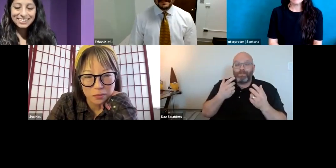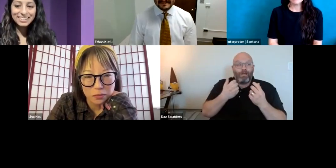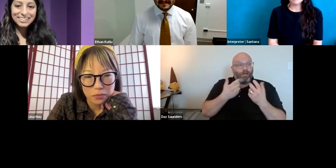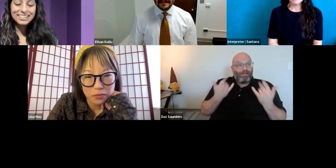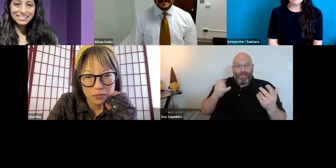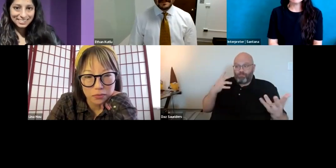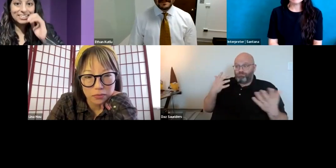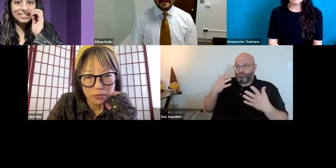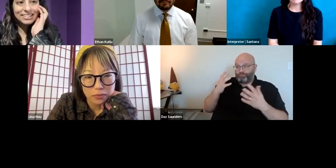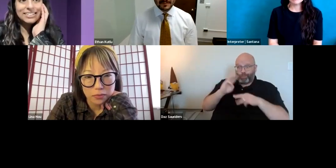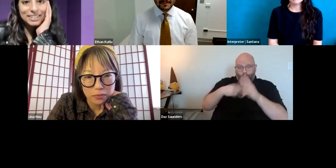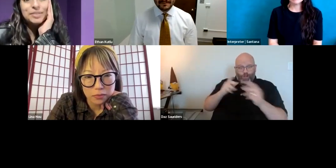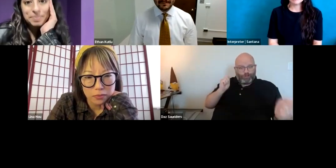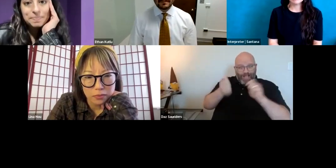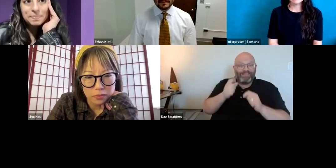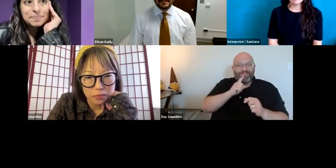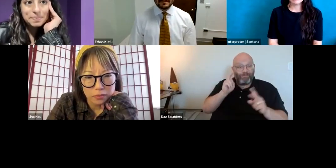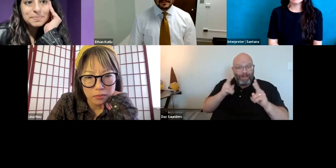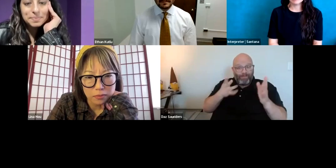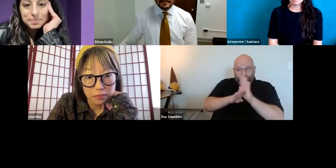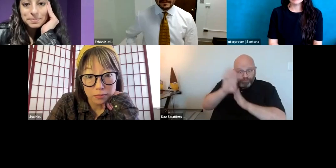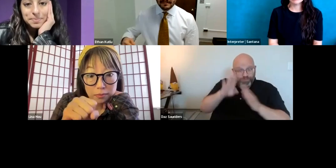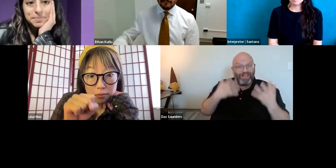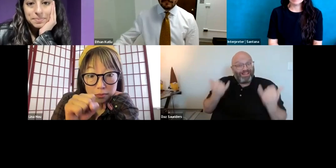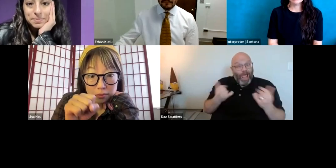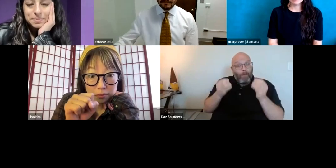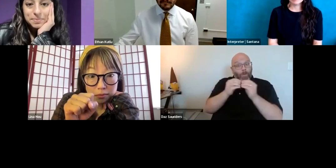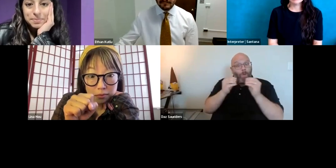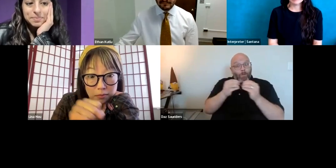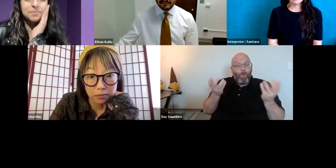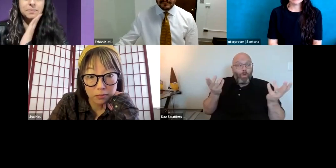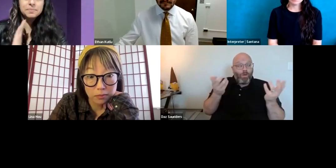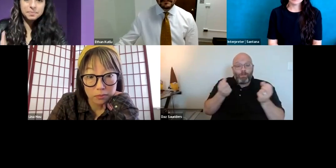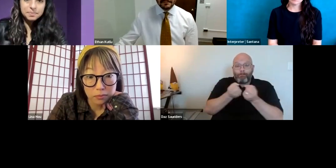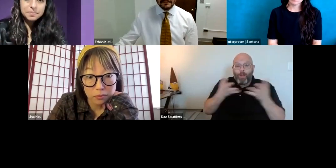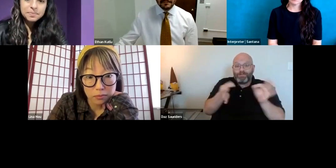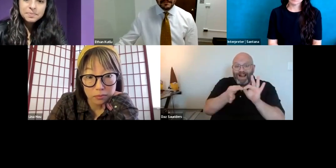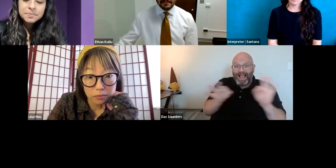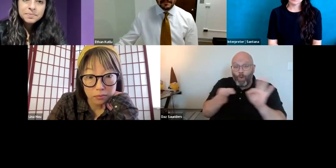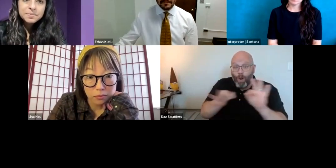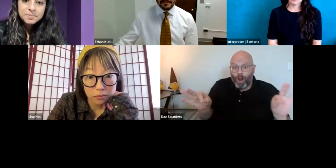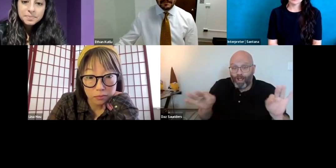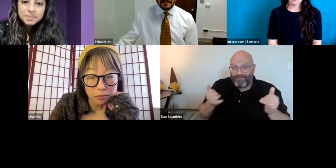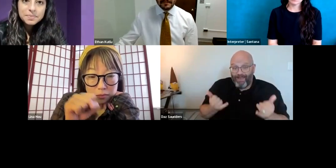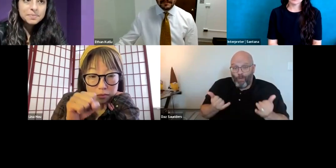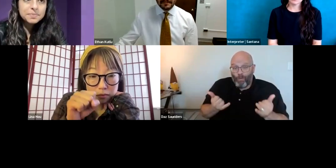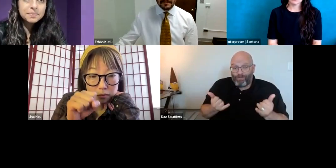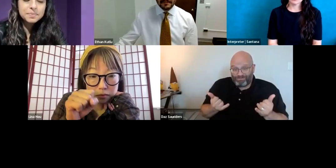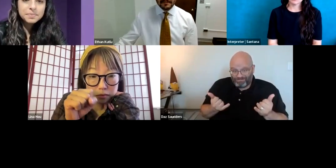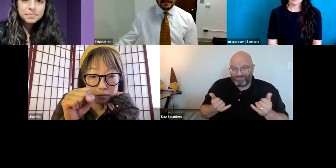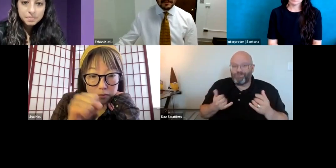And it prompted a lot of thinking on my end as the world is changing and increasingly, people are multilingual.